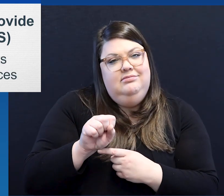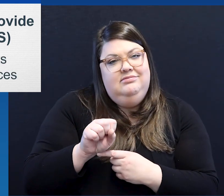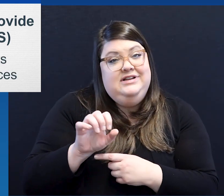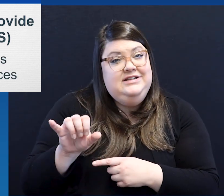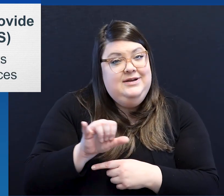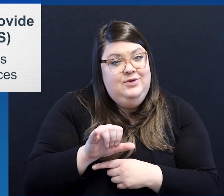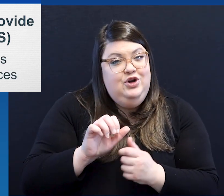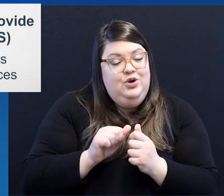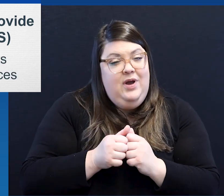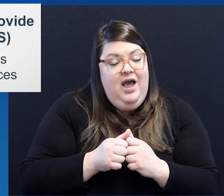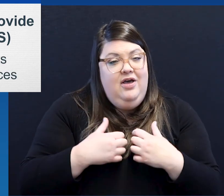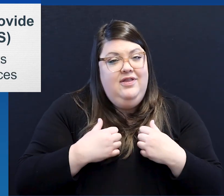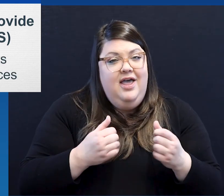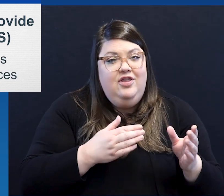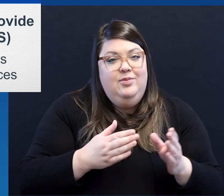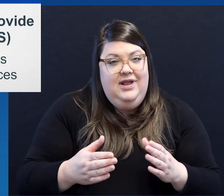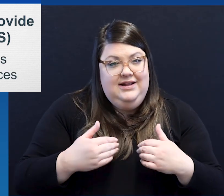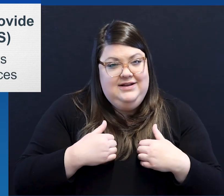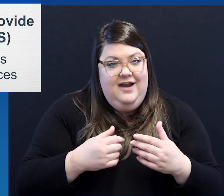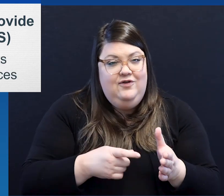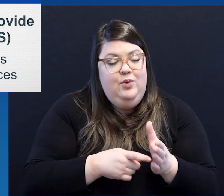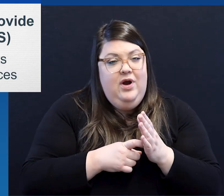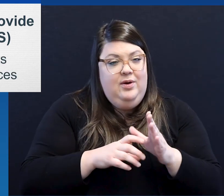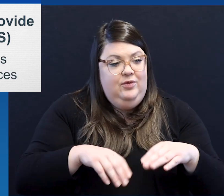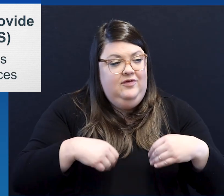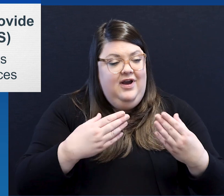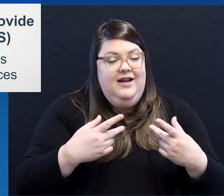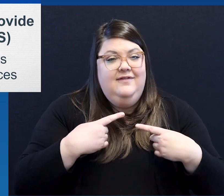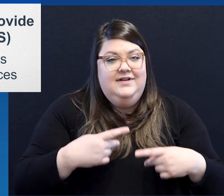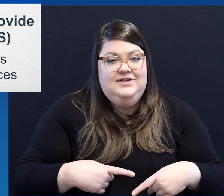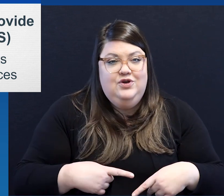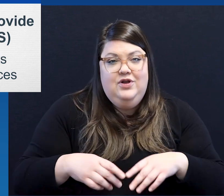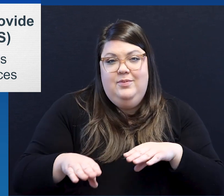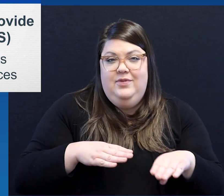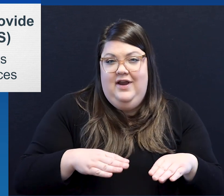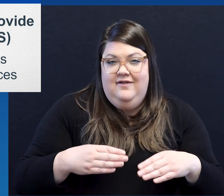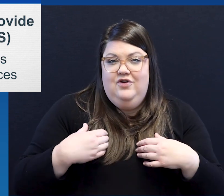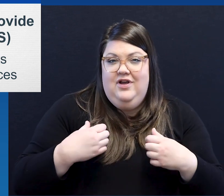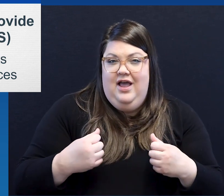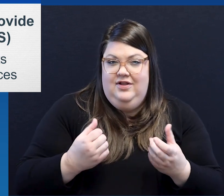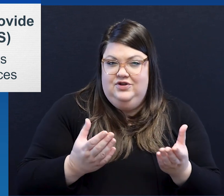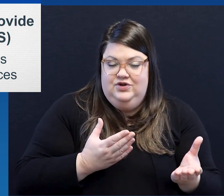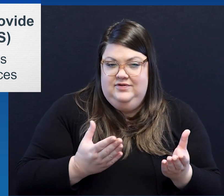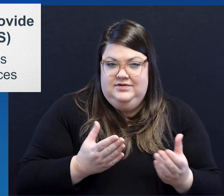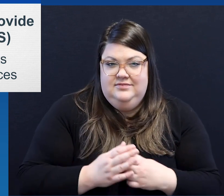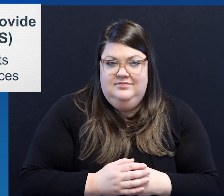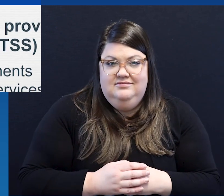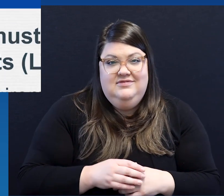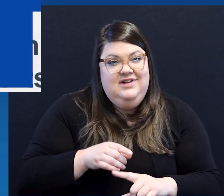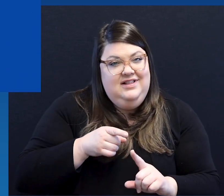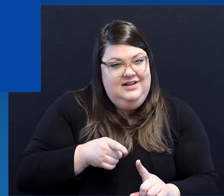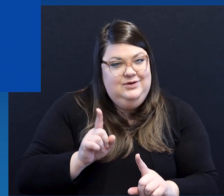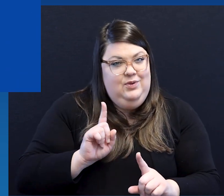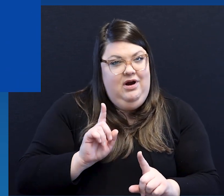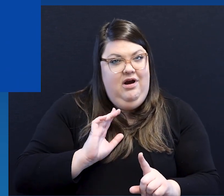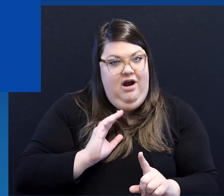Under DDD's contract with AHCCCS, DDD provides long-term services and supports or LTSS